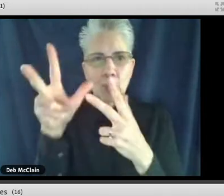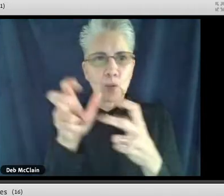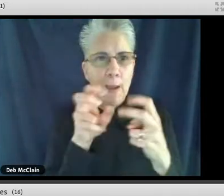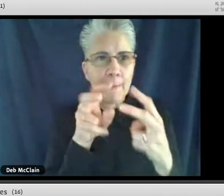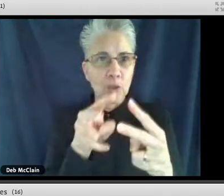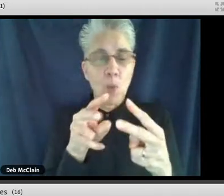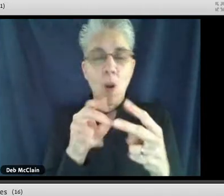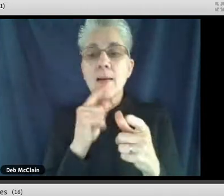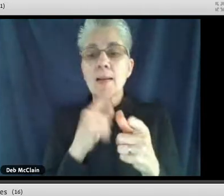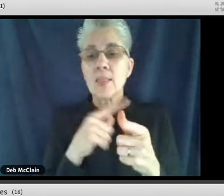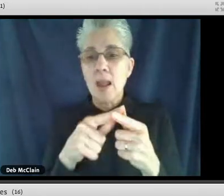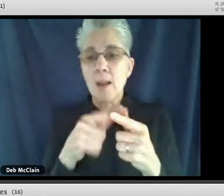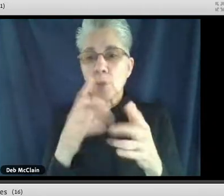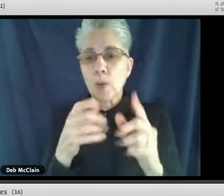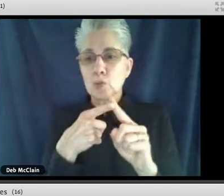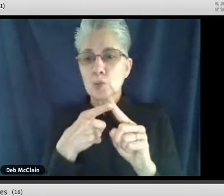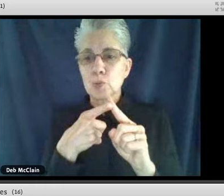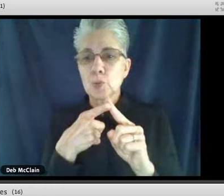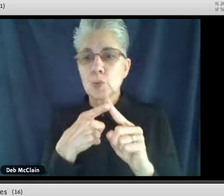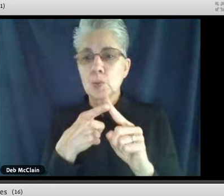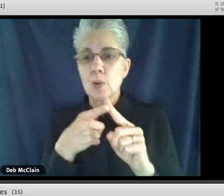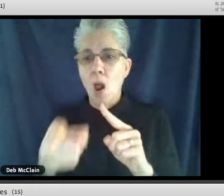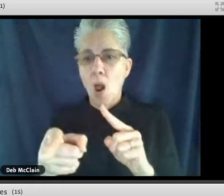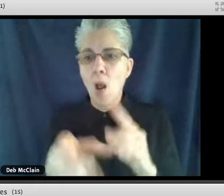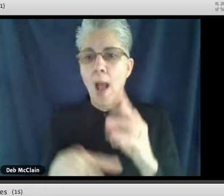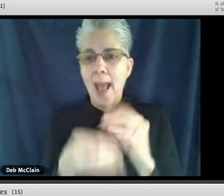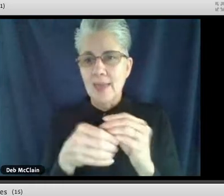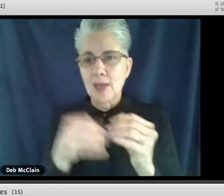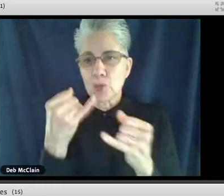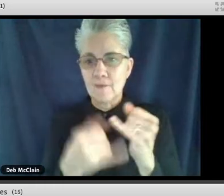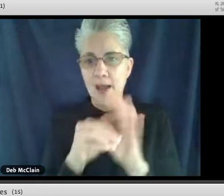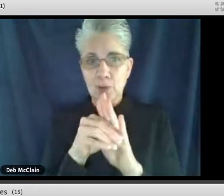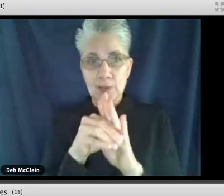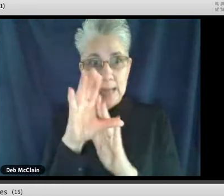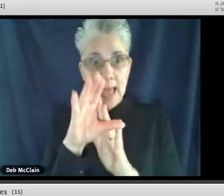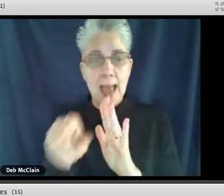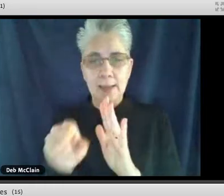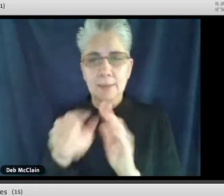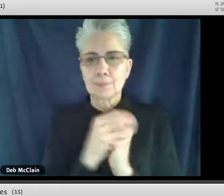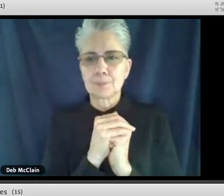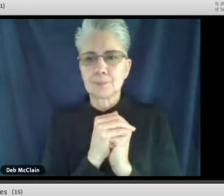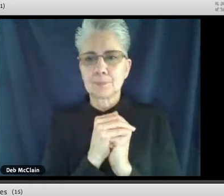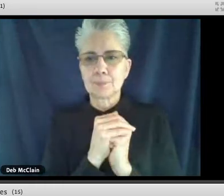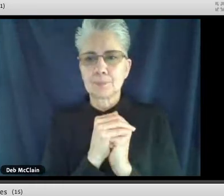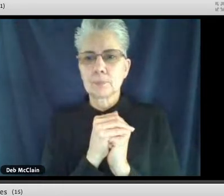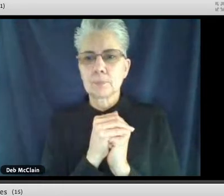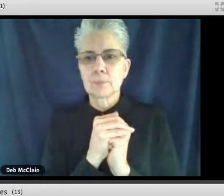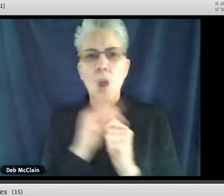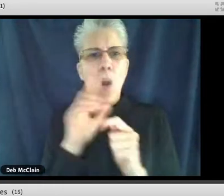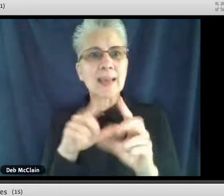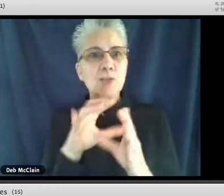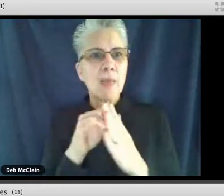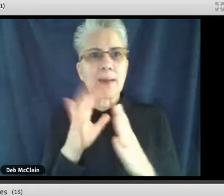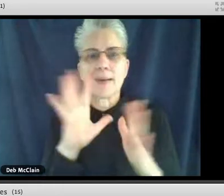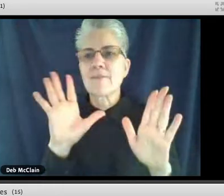and I'm going to add that to the final slides that you're... Oh, no. I can't do that. Okay. Never mind.